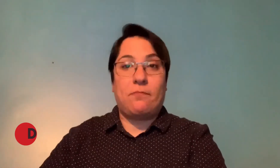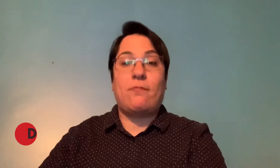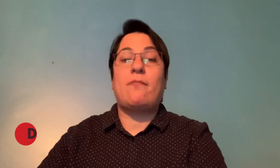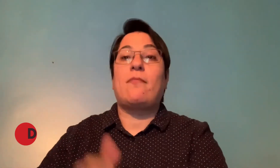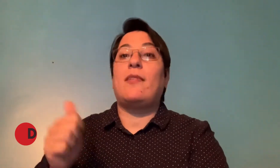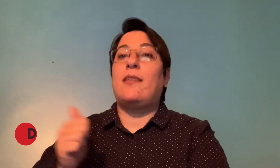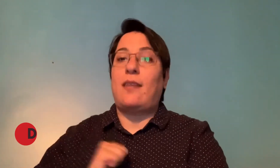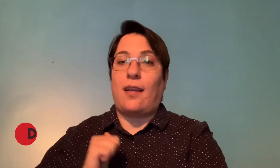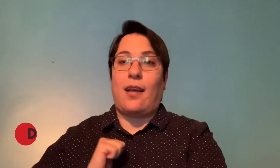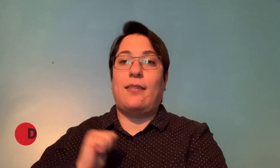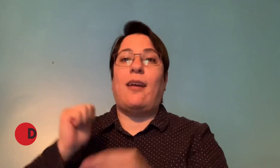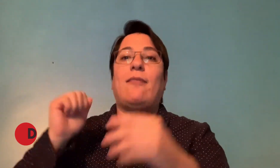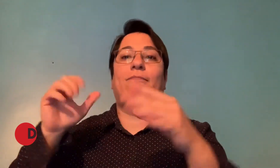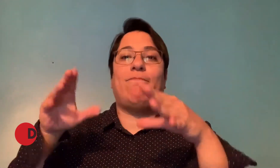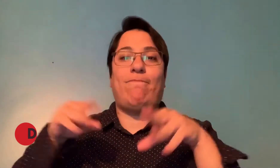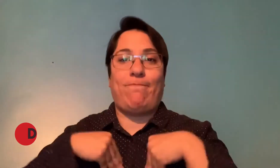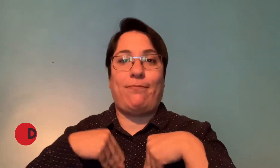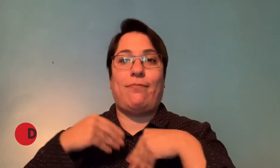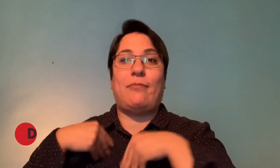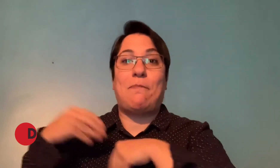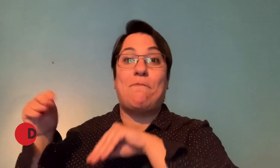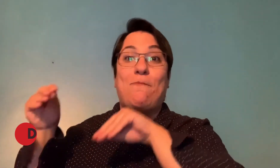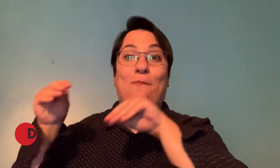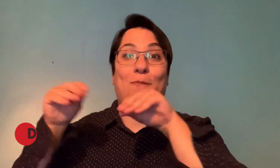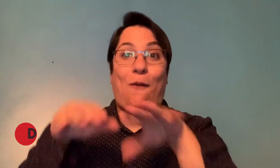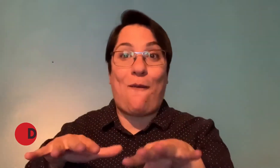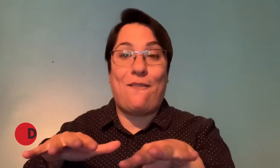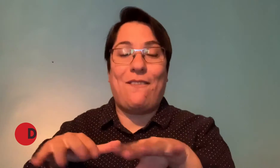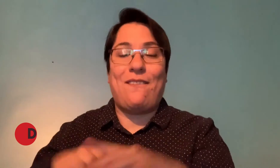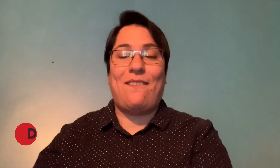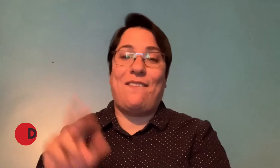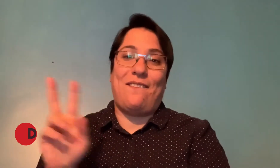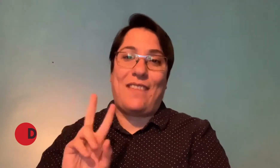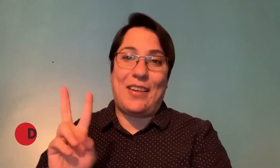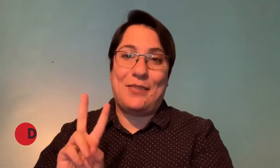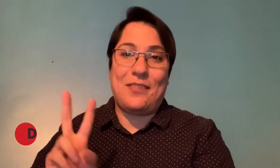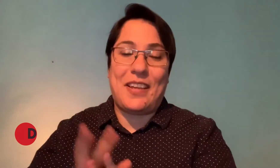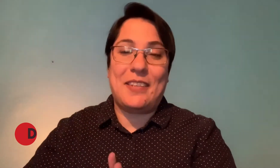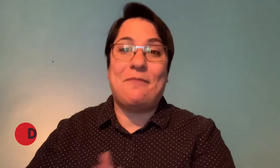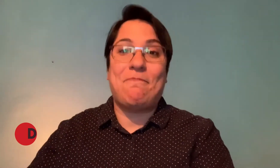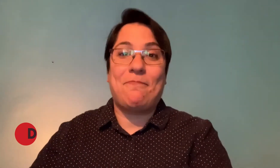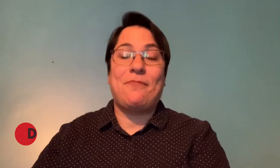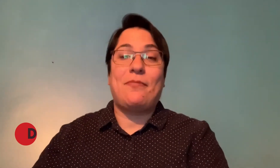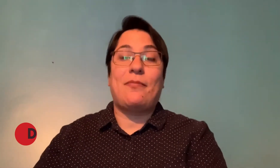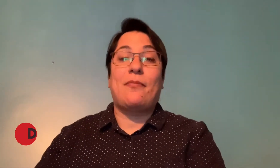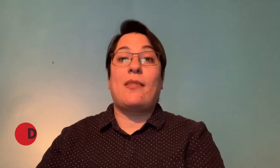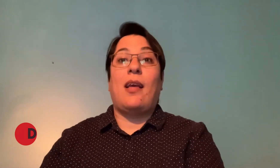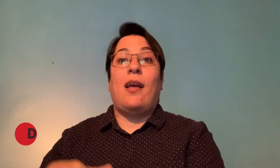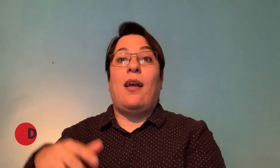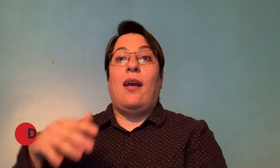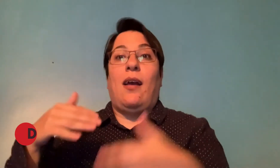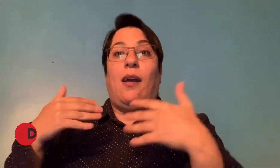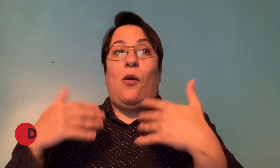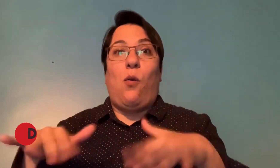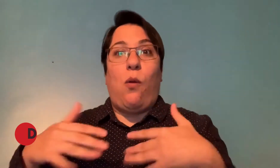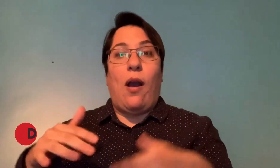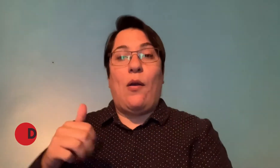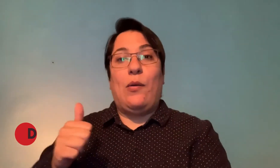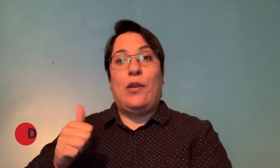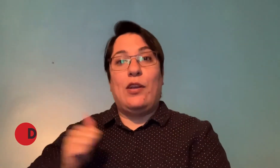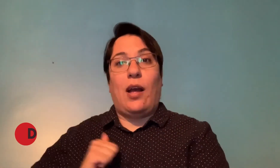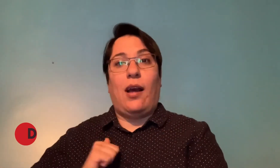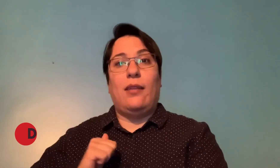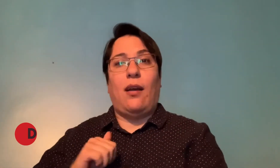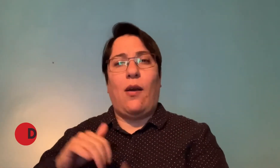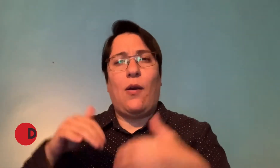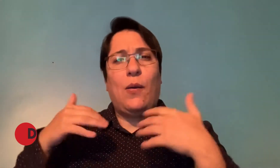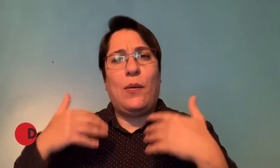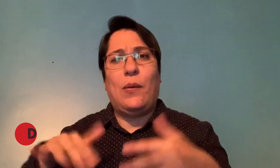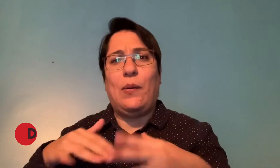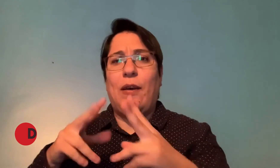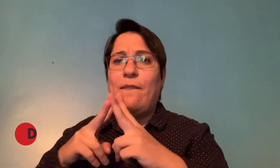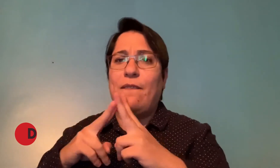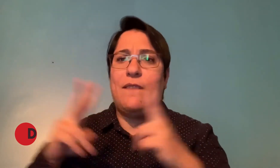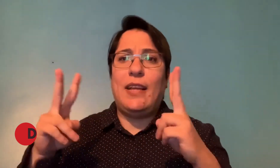Canada accepted so I moved to Vancouver, BC Canada. It is amazing that Canada